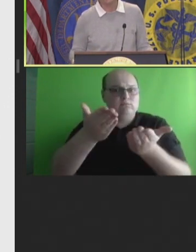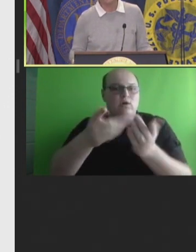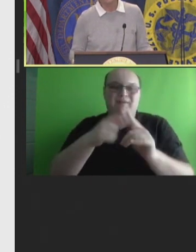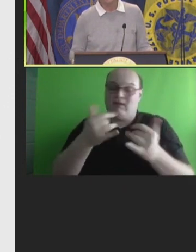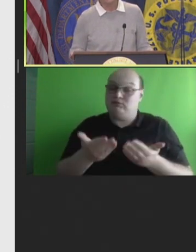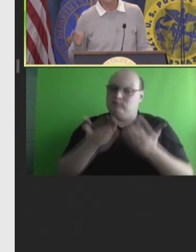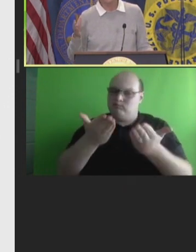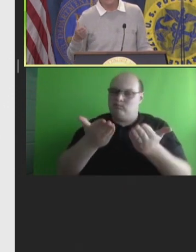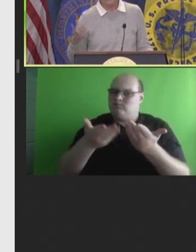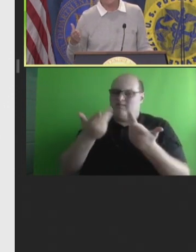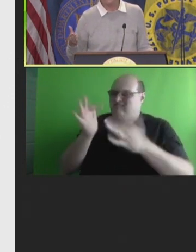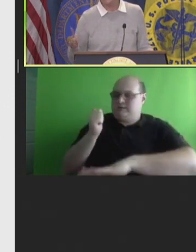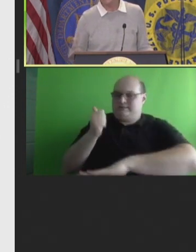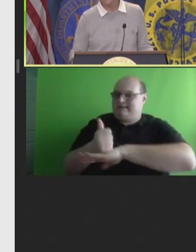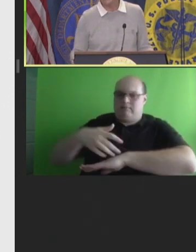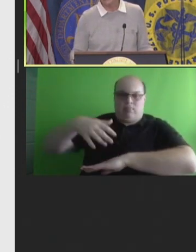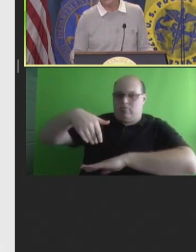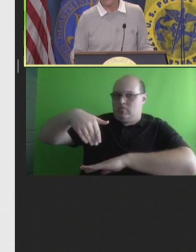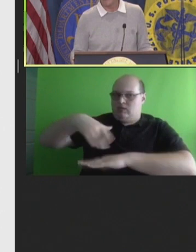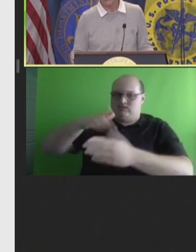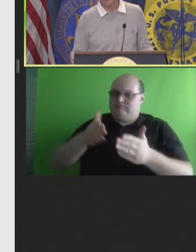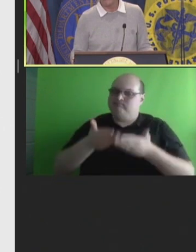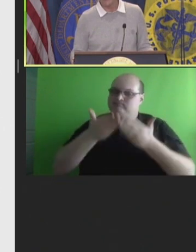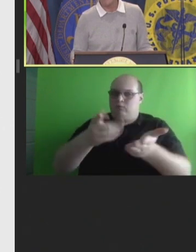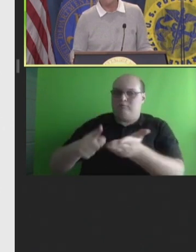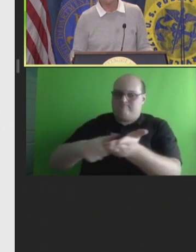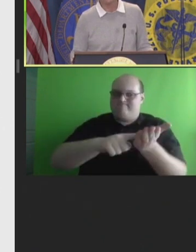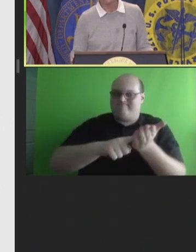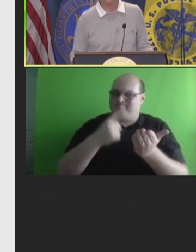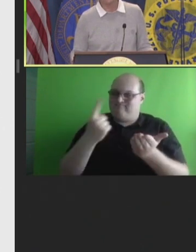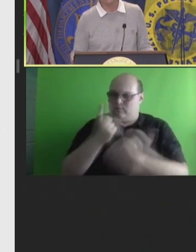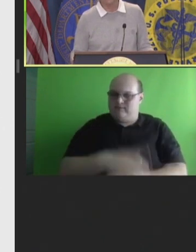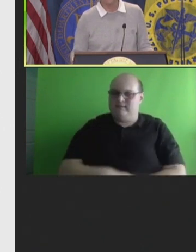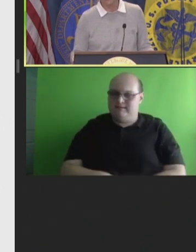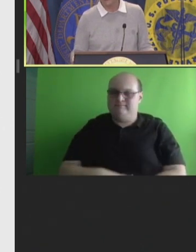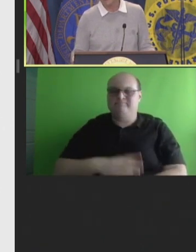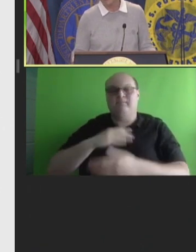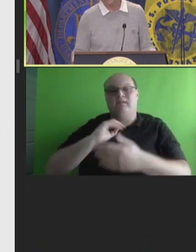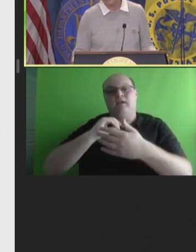And the reality is that this supplemental funding for COVID will come to an end.